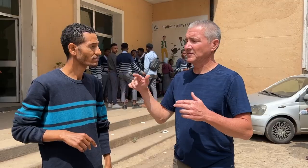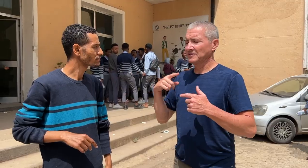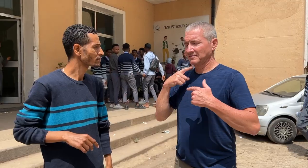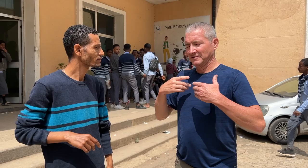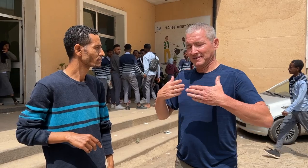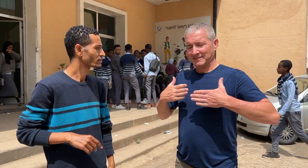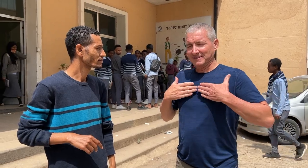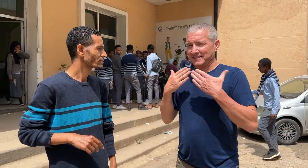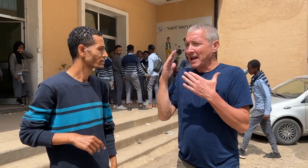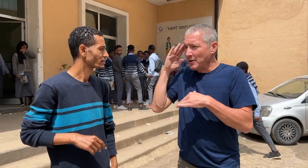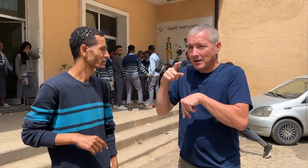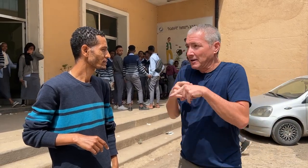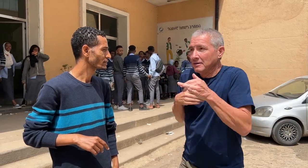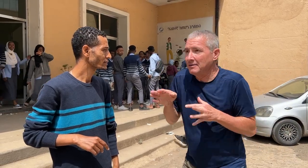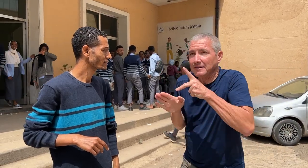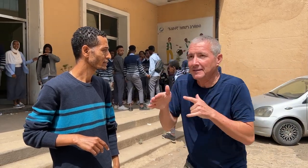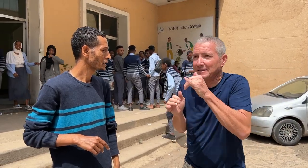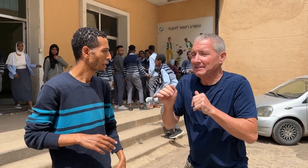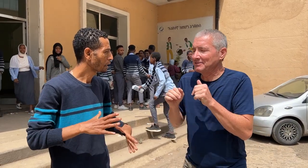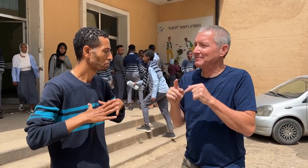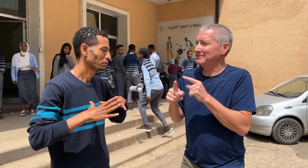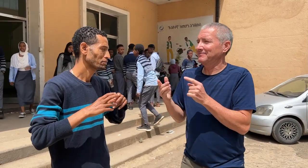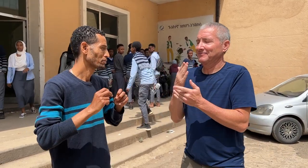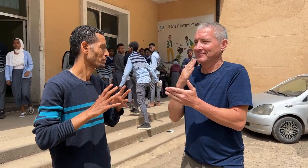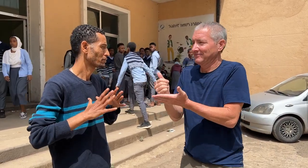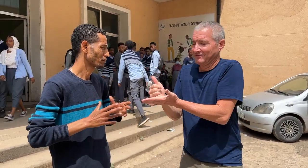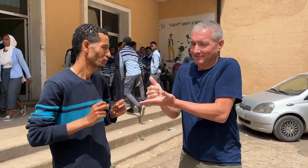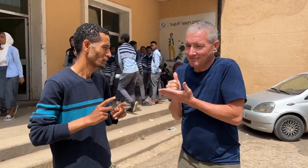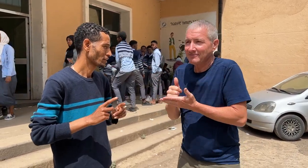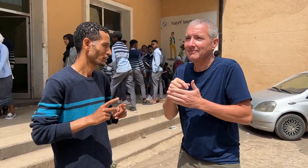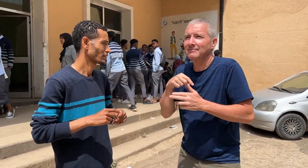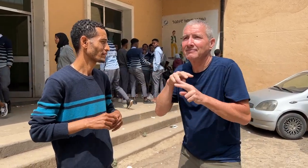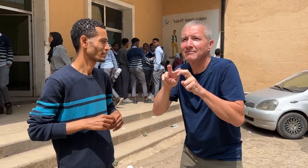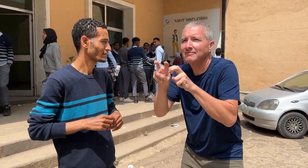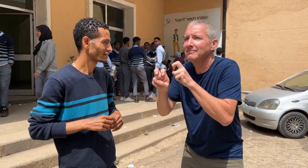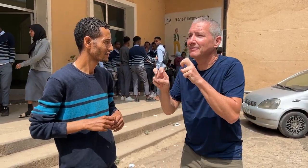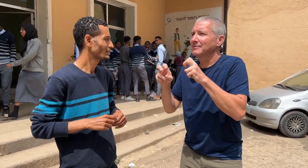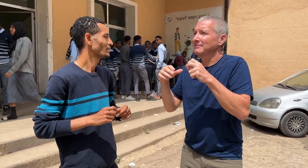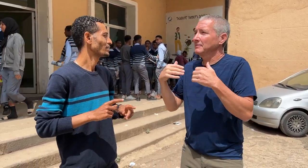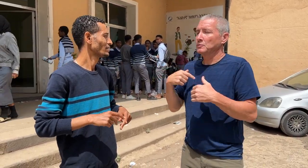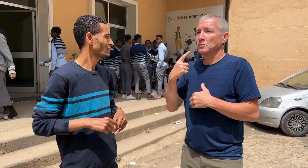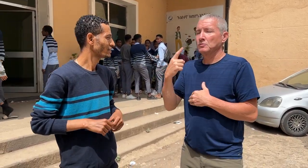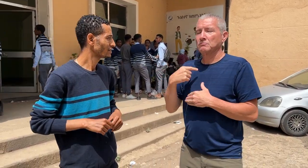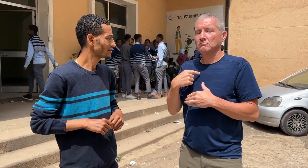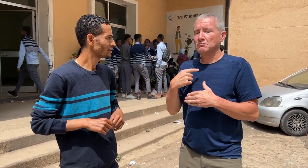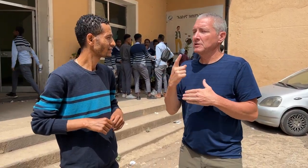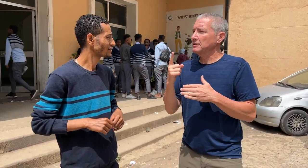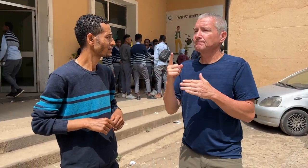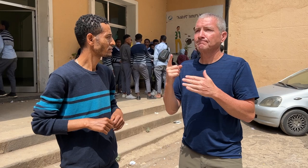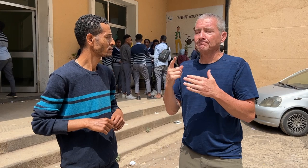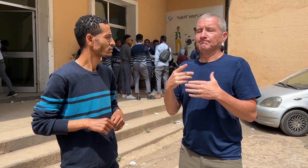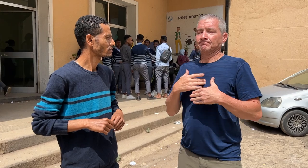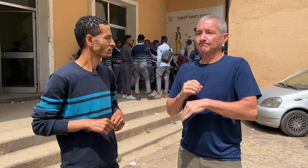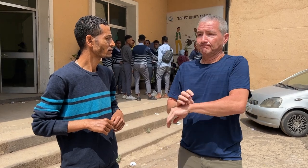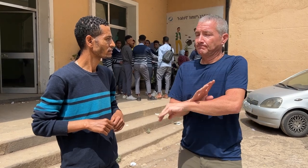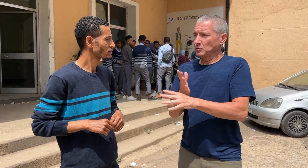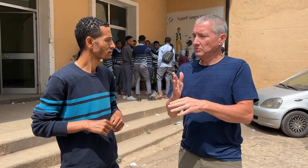I’m glad. Thank you! I know time was limited, but thanks so much for the help. One thing that gave me goosebumps is how